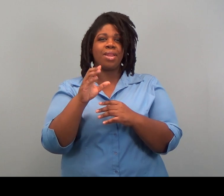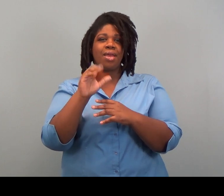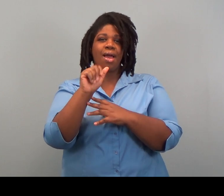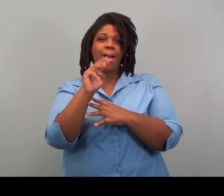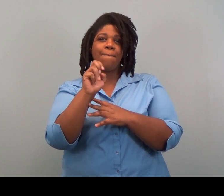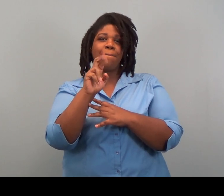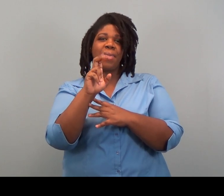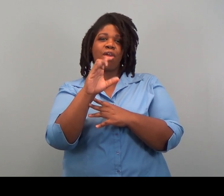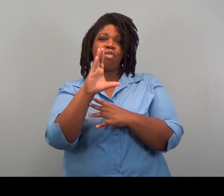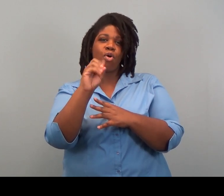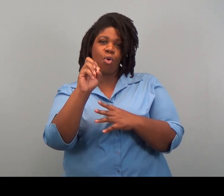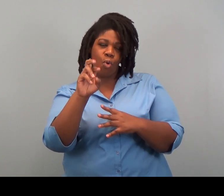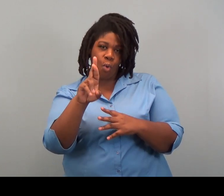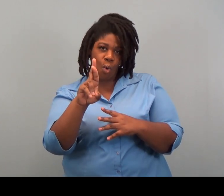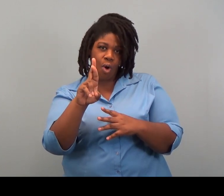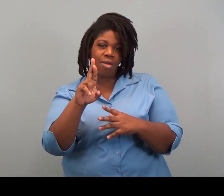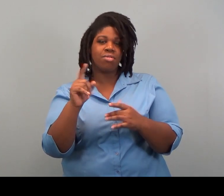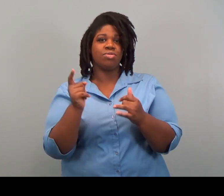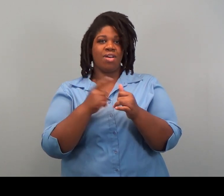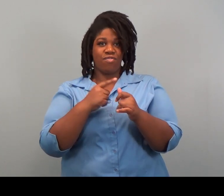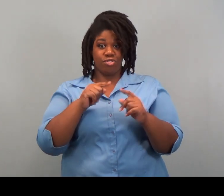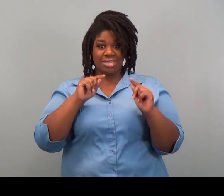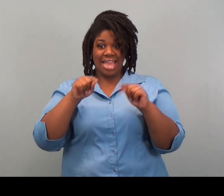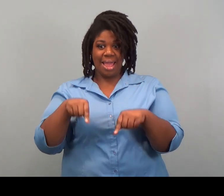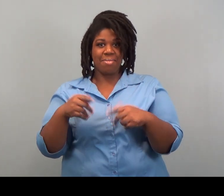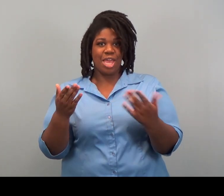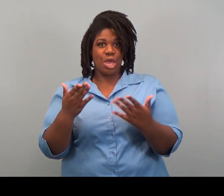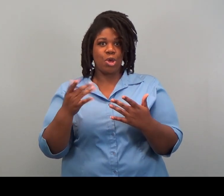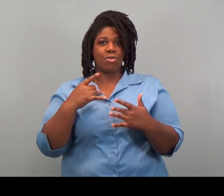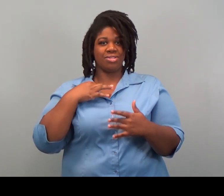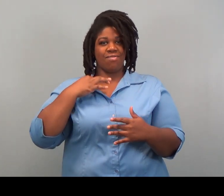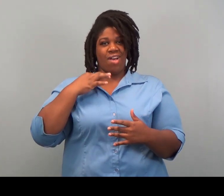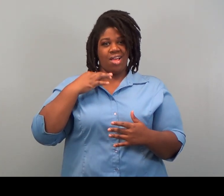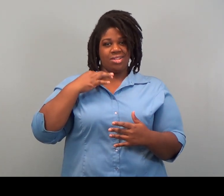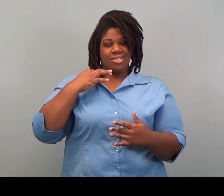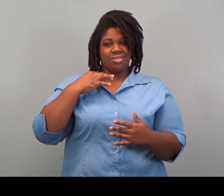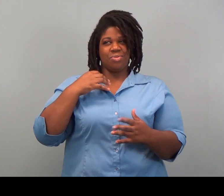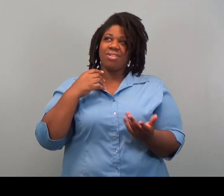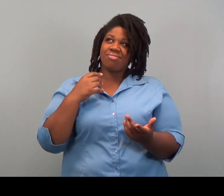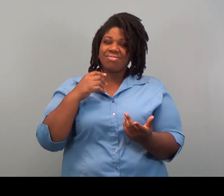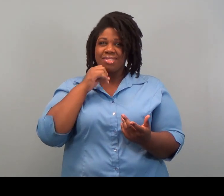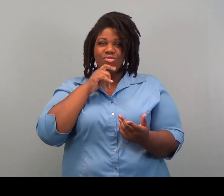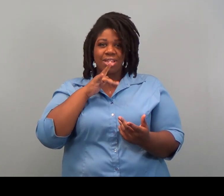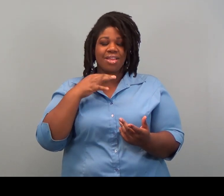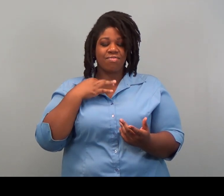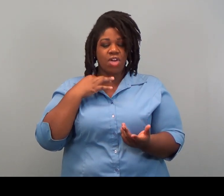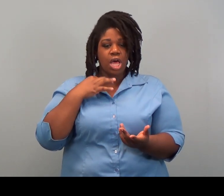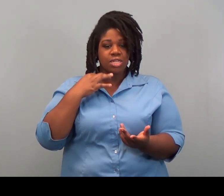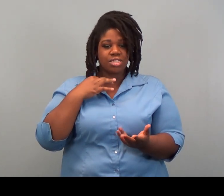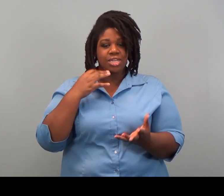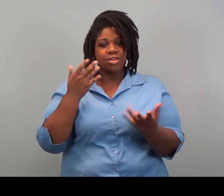as an AmeriCorps volunteer. Well, it's not really a volunteer. It’s an AmeriCorps Service member.